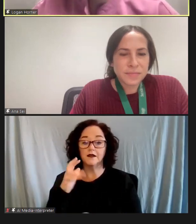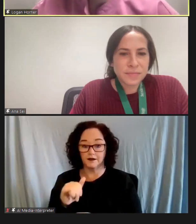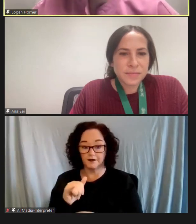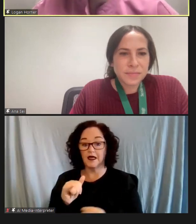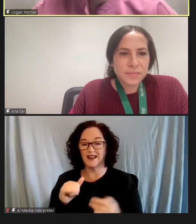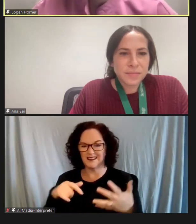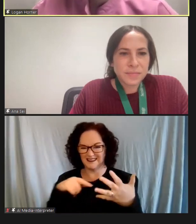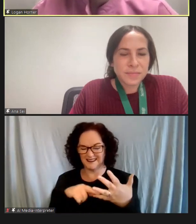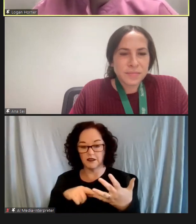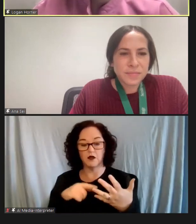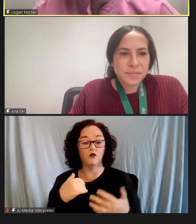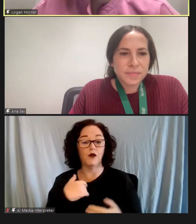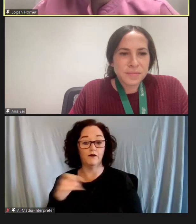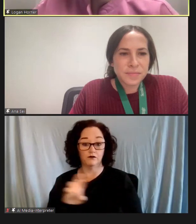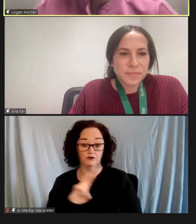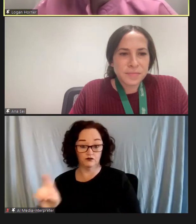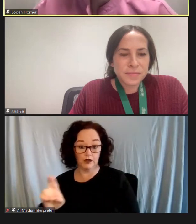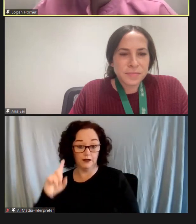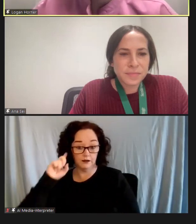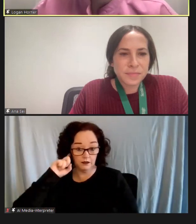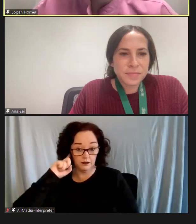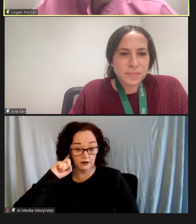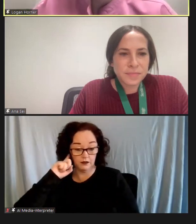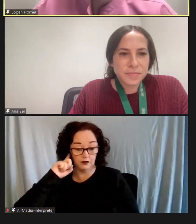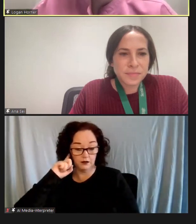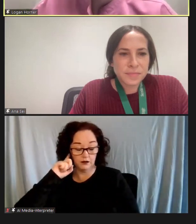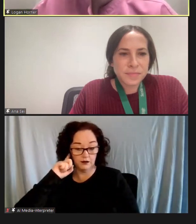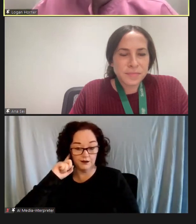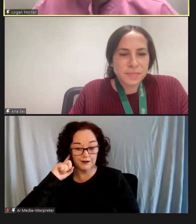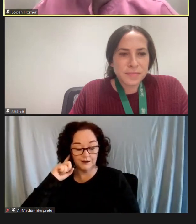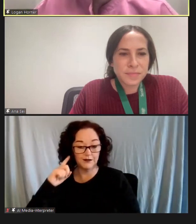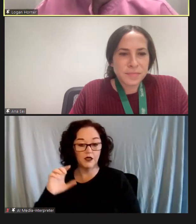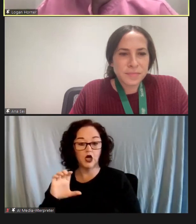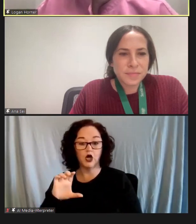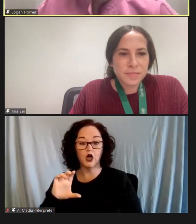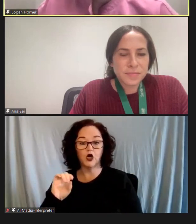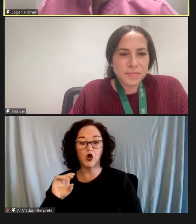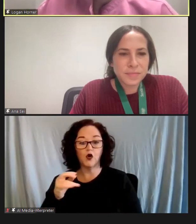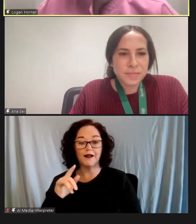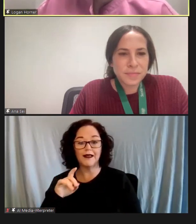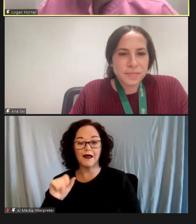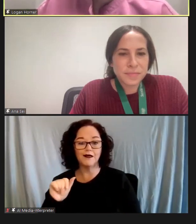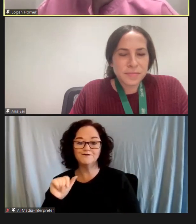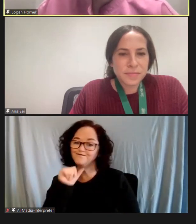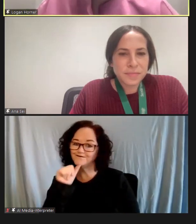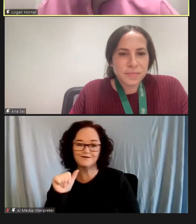ear where we know the copia is not